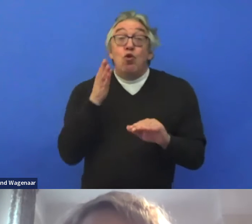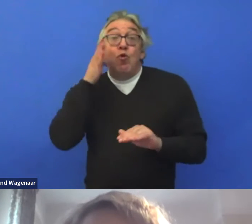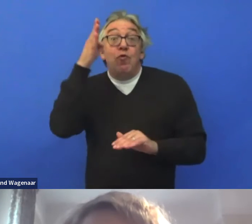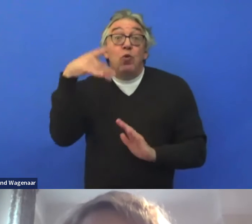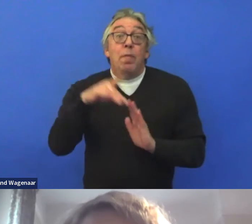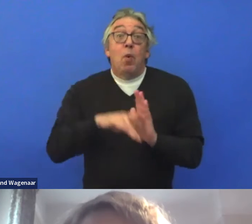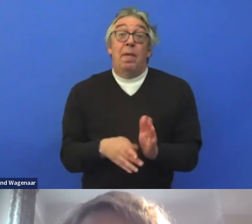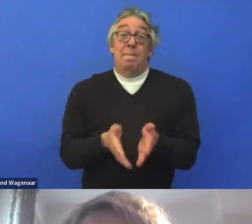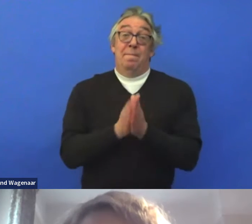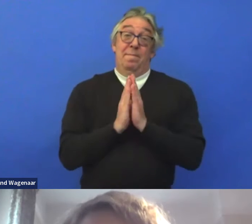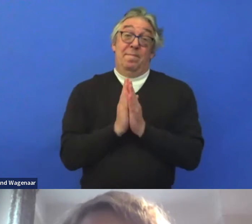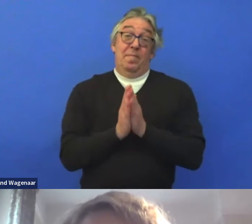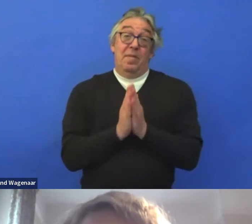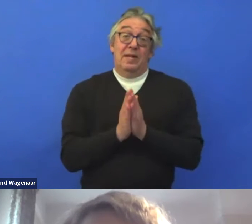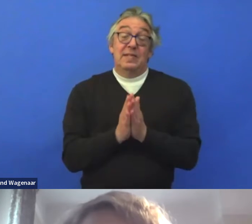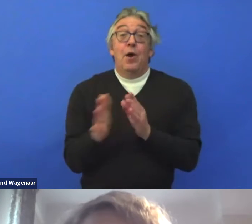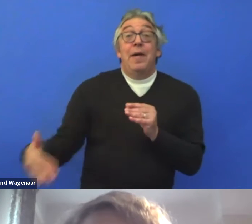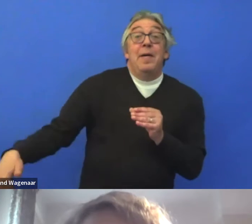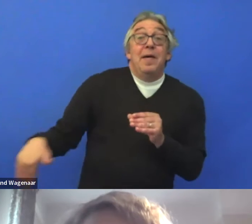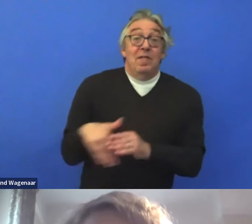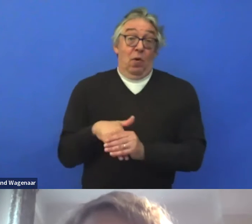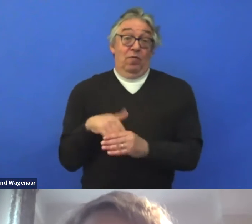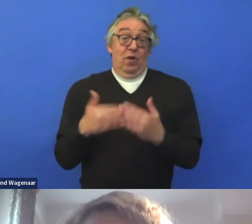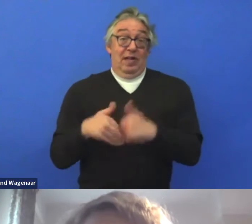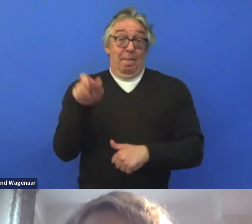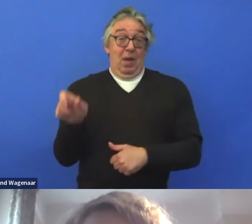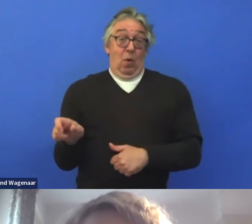that you involve the DPOs directly with the employers.